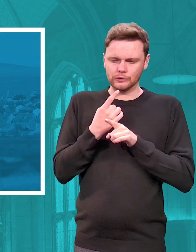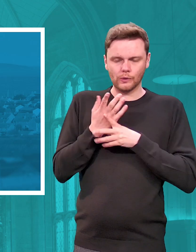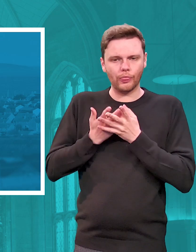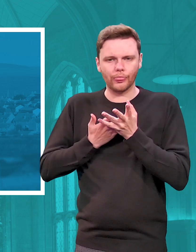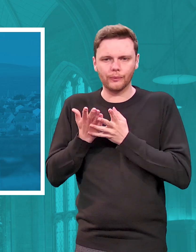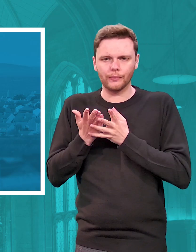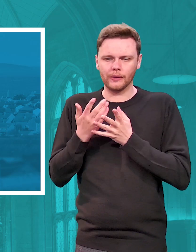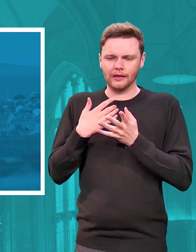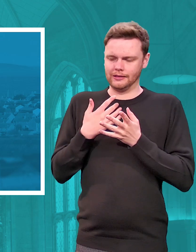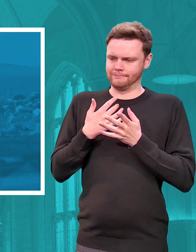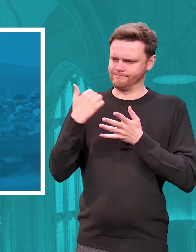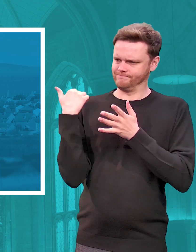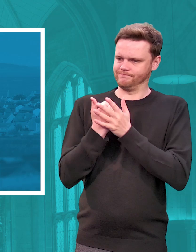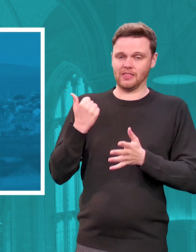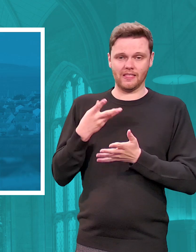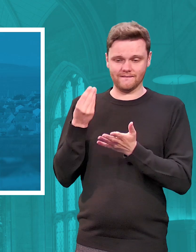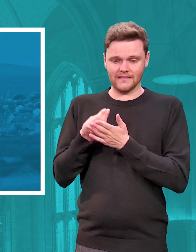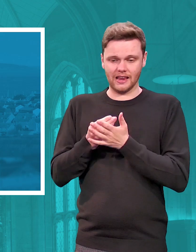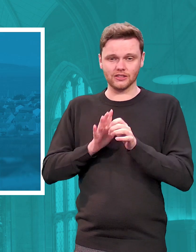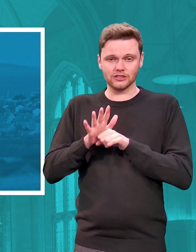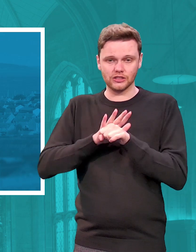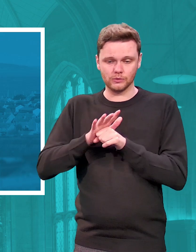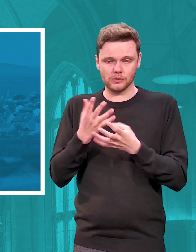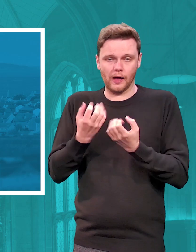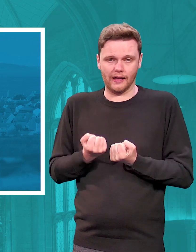the excellent financial position that the schemes are in.